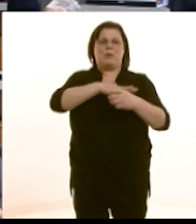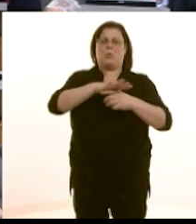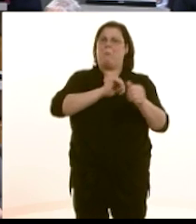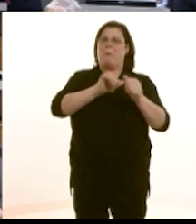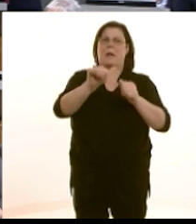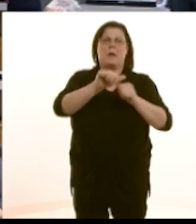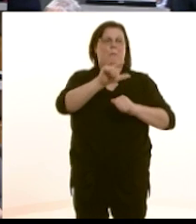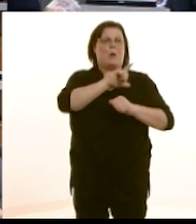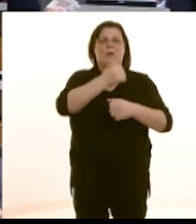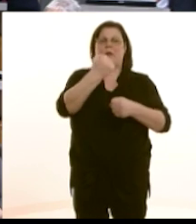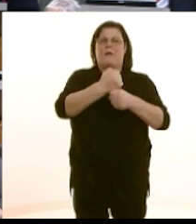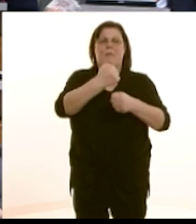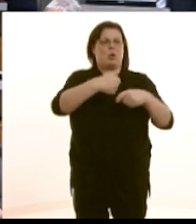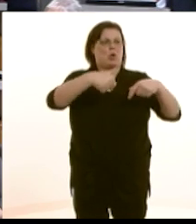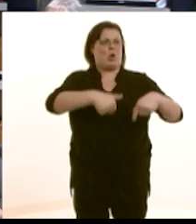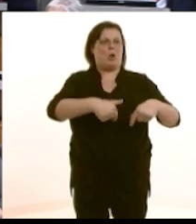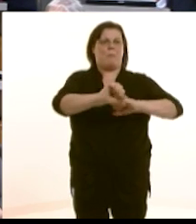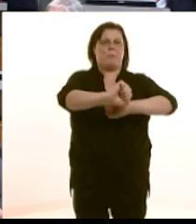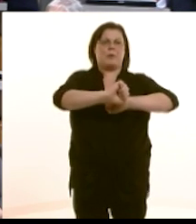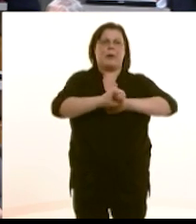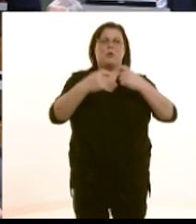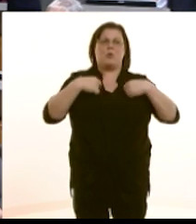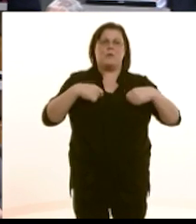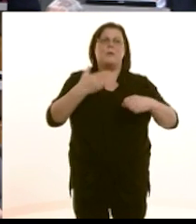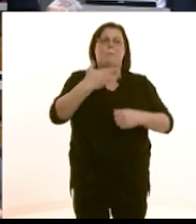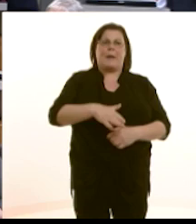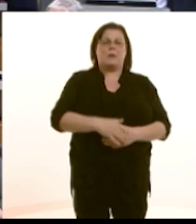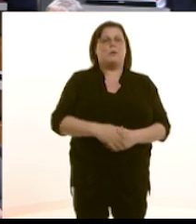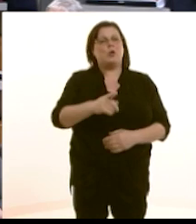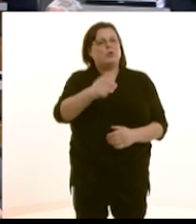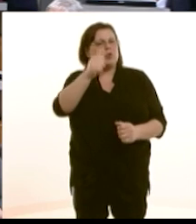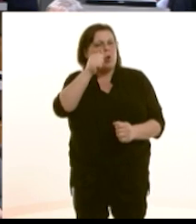has taken to protect social services. Can I ask whether youíre aware of the recent